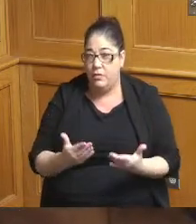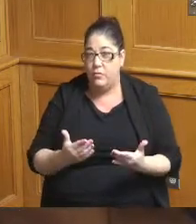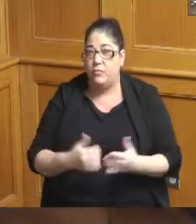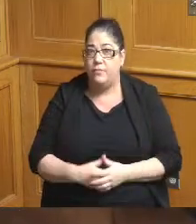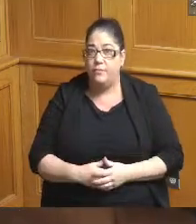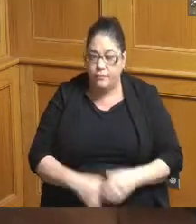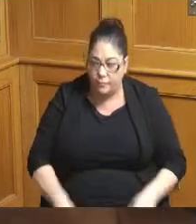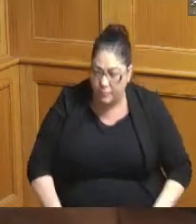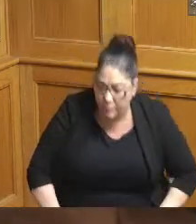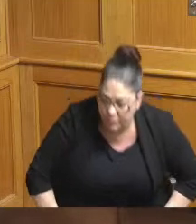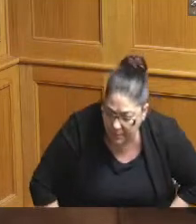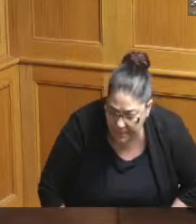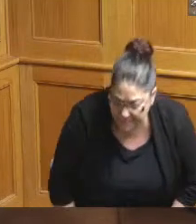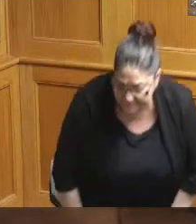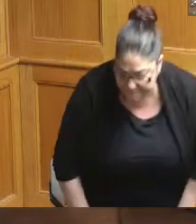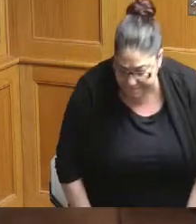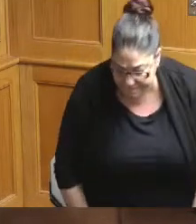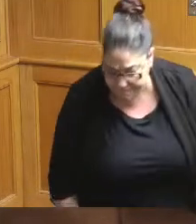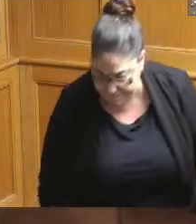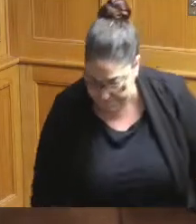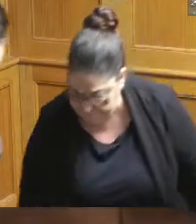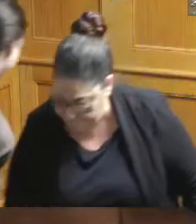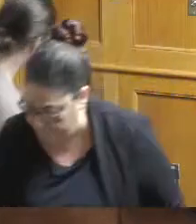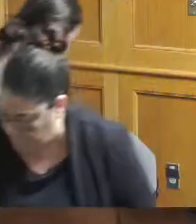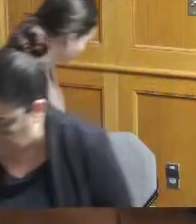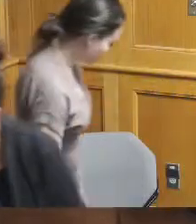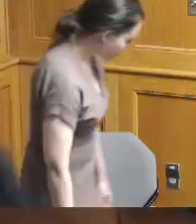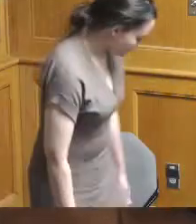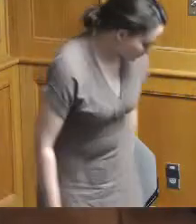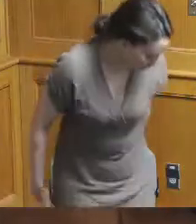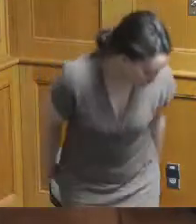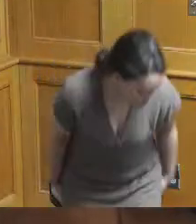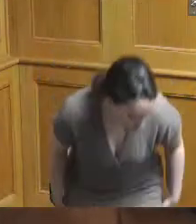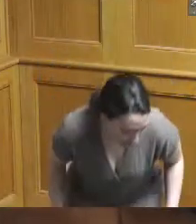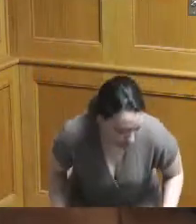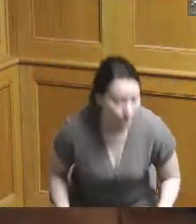study that was done by the convention and visitors bureau not this group but the group before